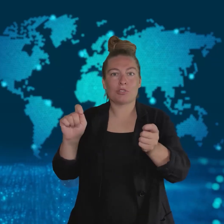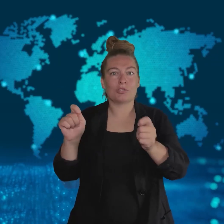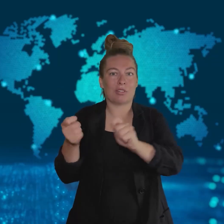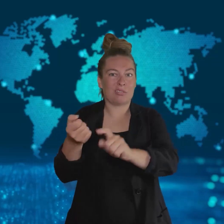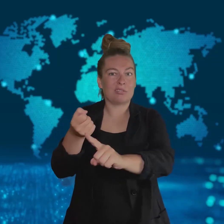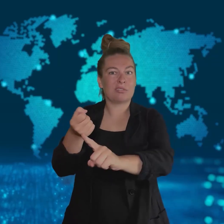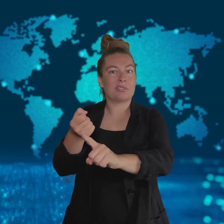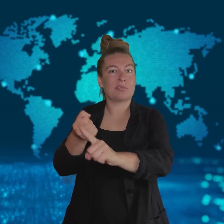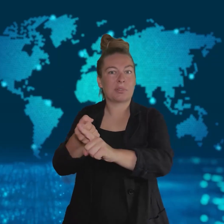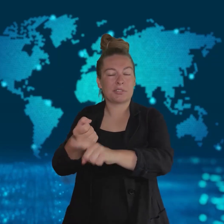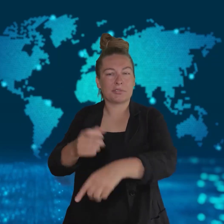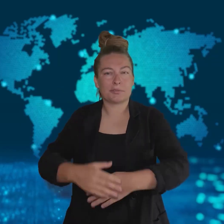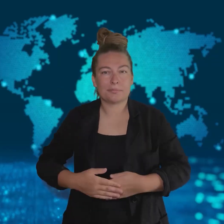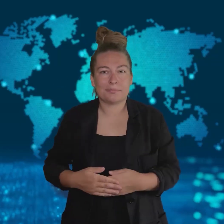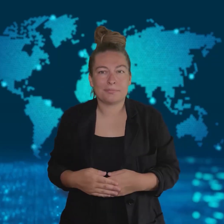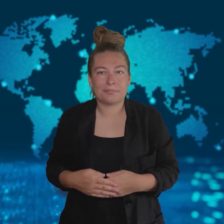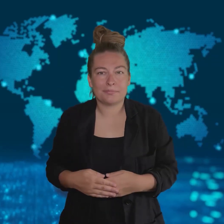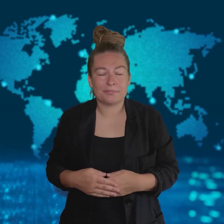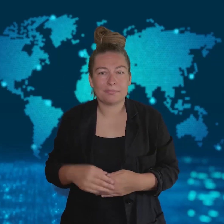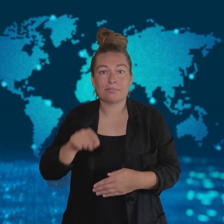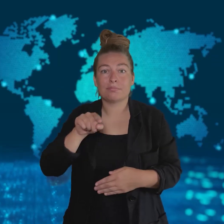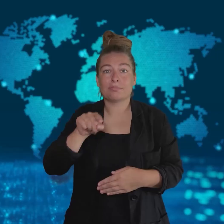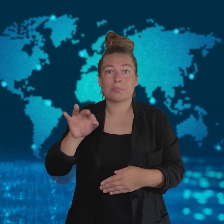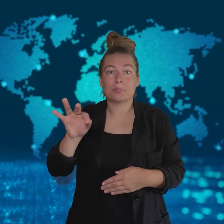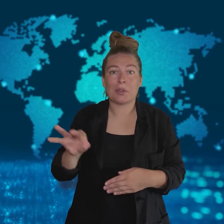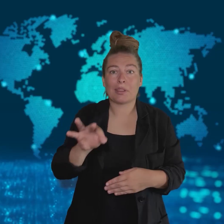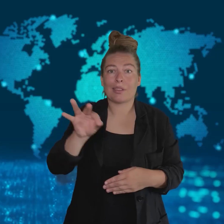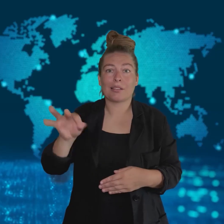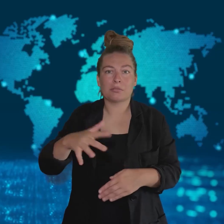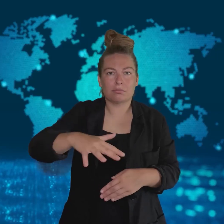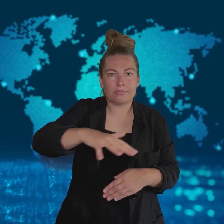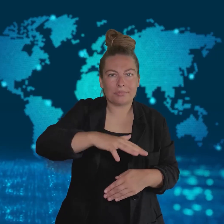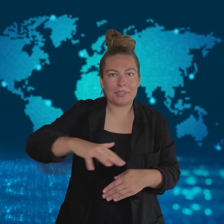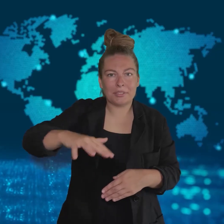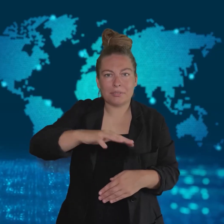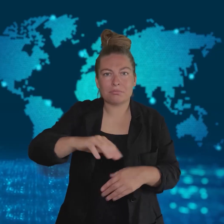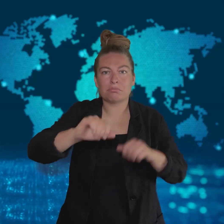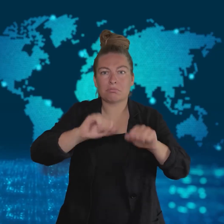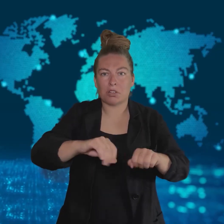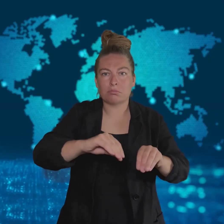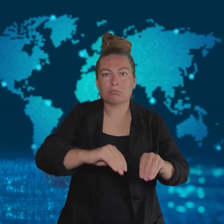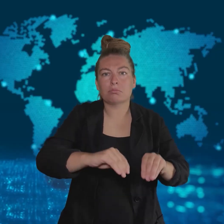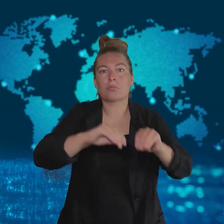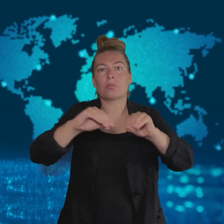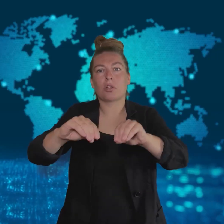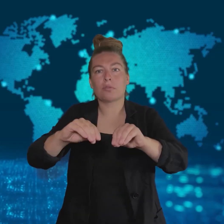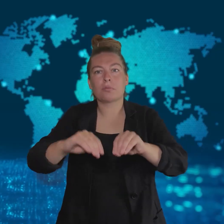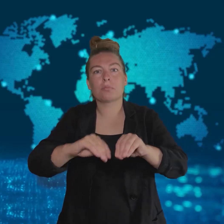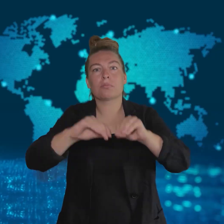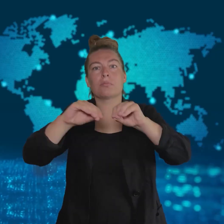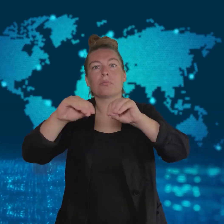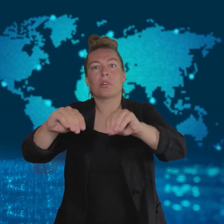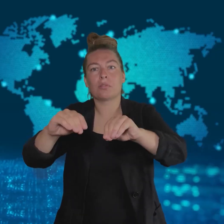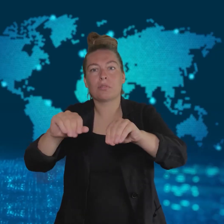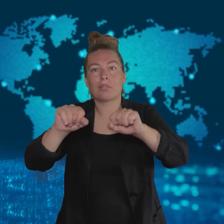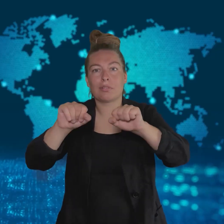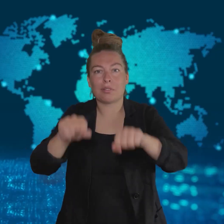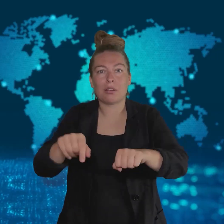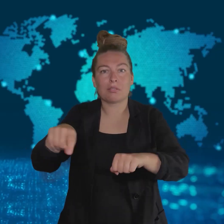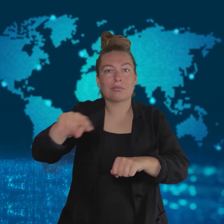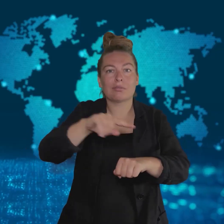Staying too long depletes plant resources.